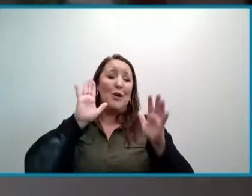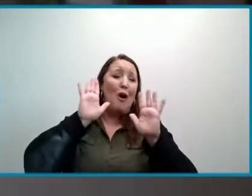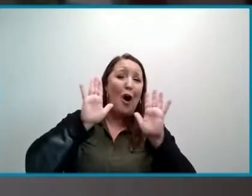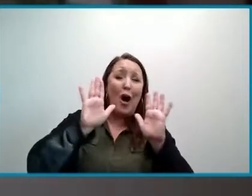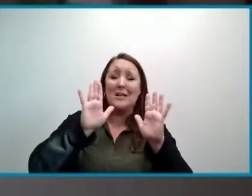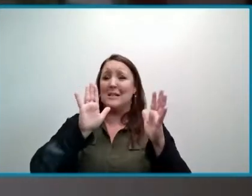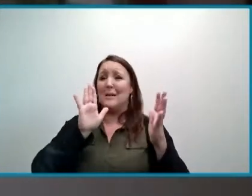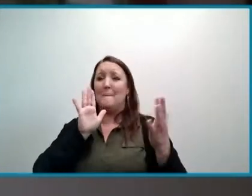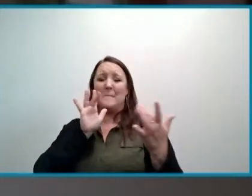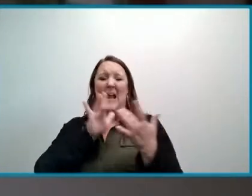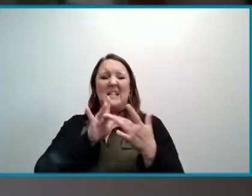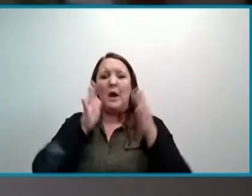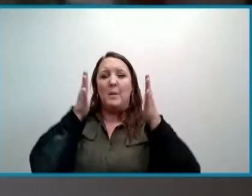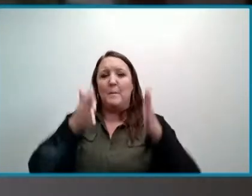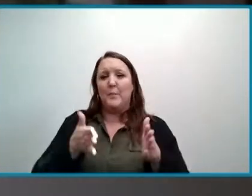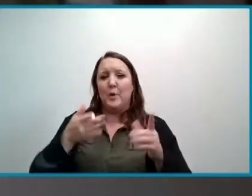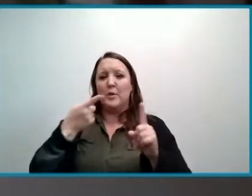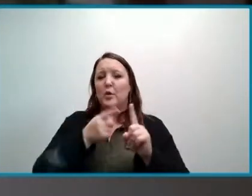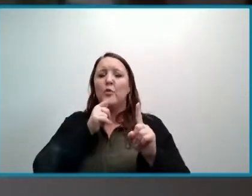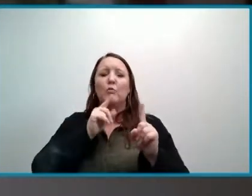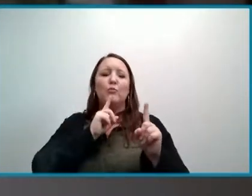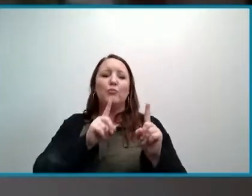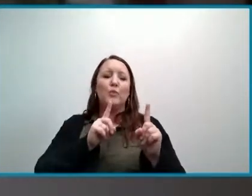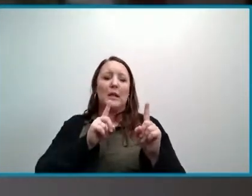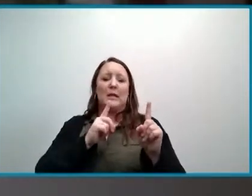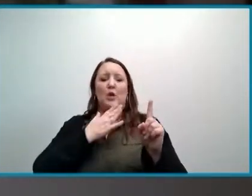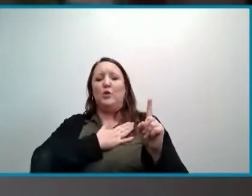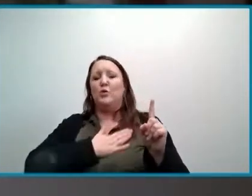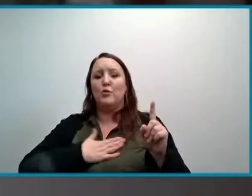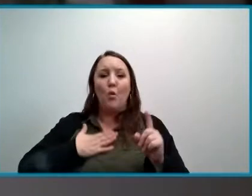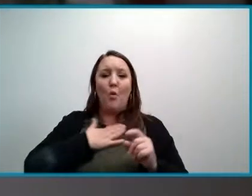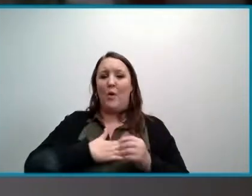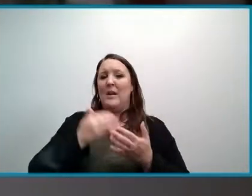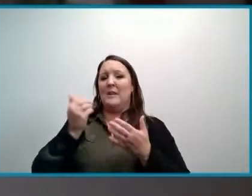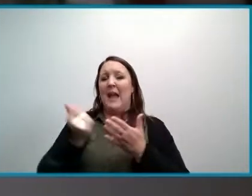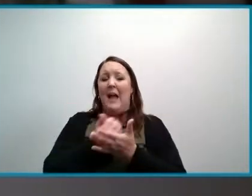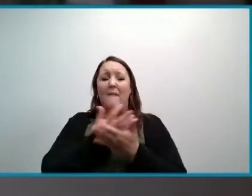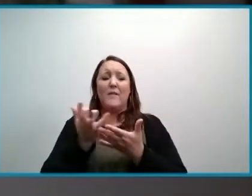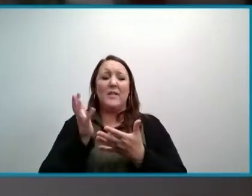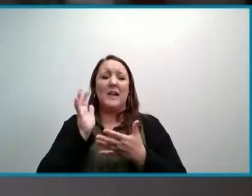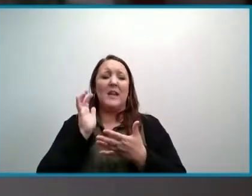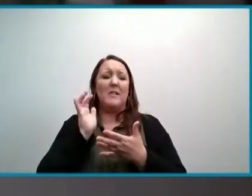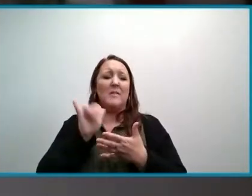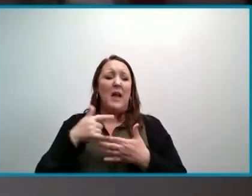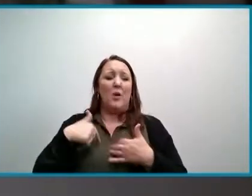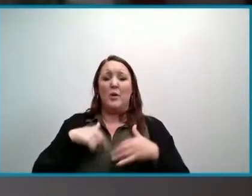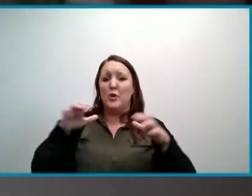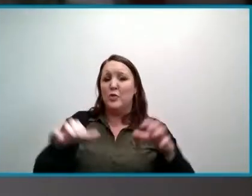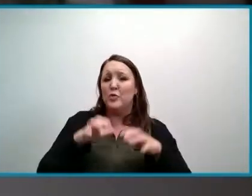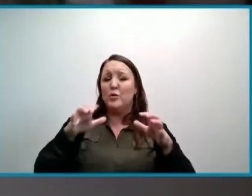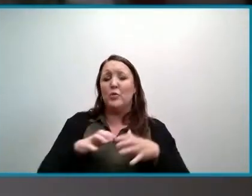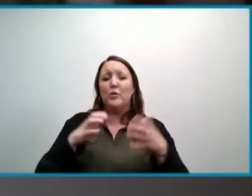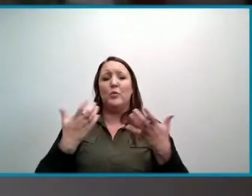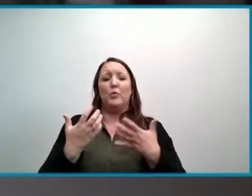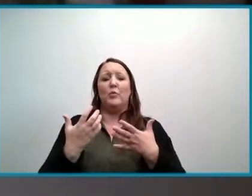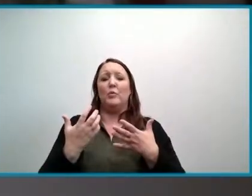just really loved everything about the work that we were doing, fought for the work that we were doing to be there,